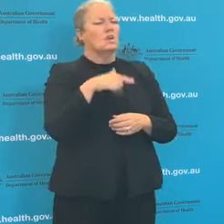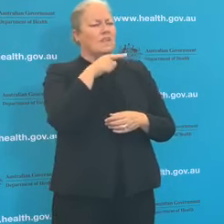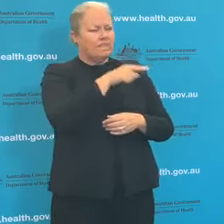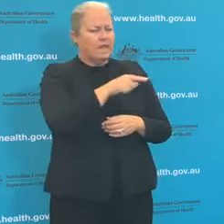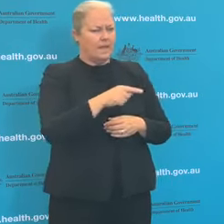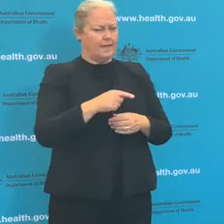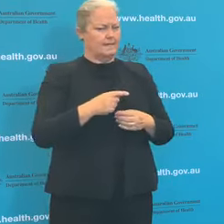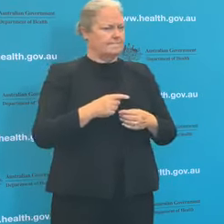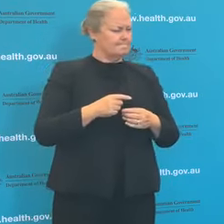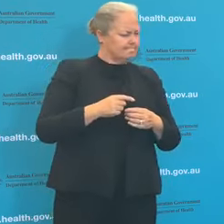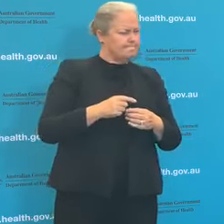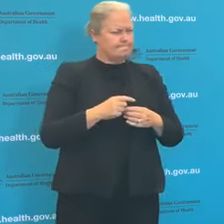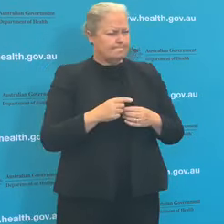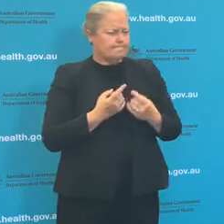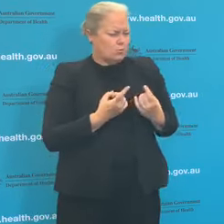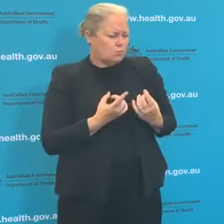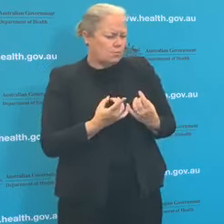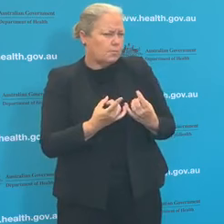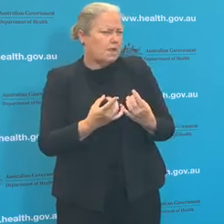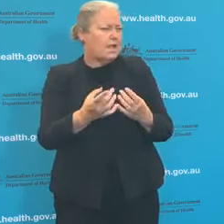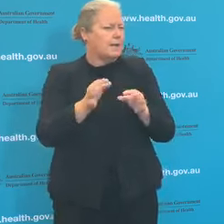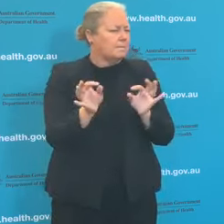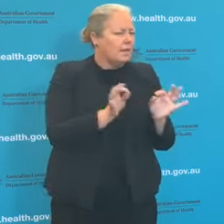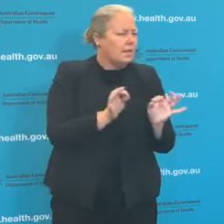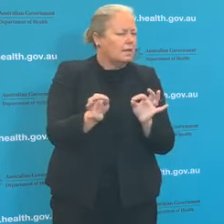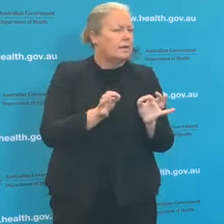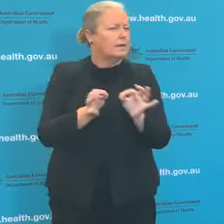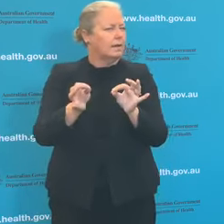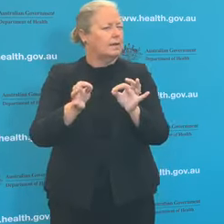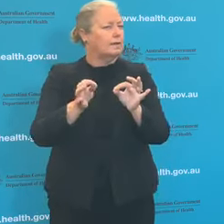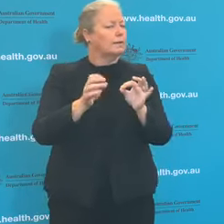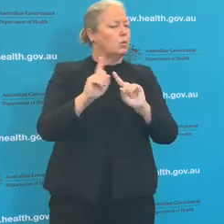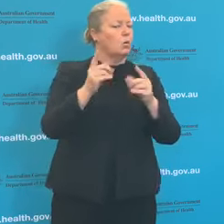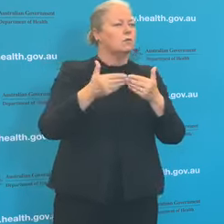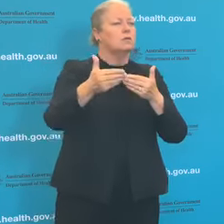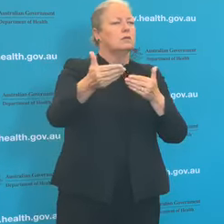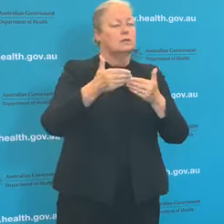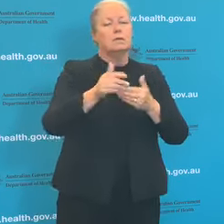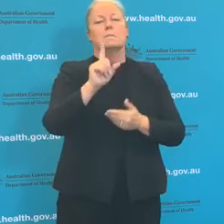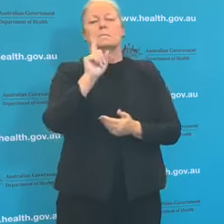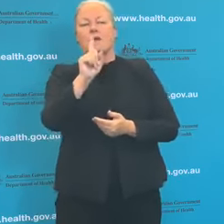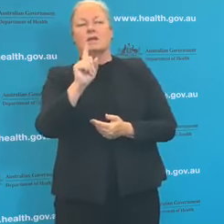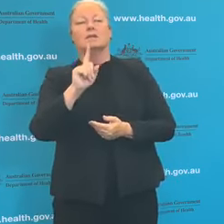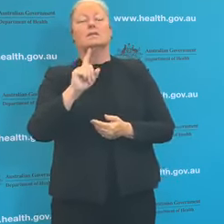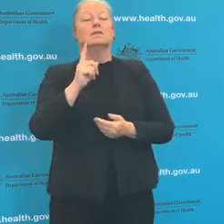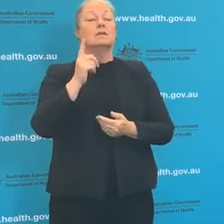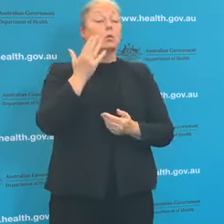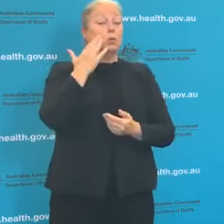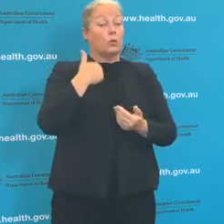But, the reason we need to be very cautious in our first relaxations is we